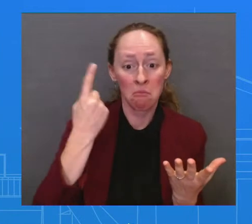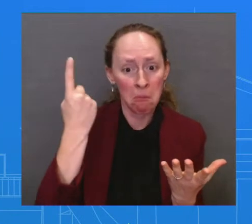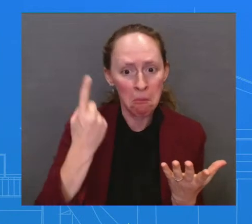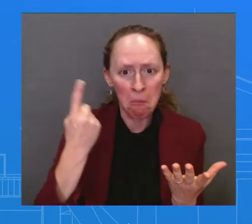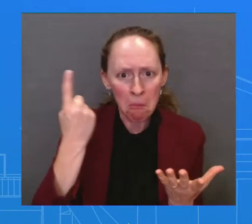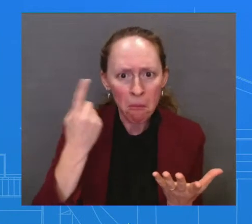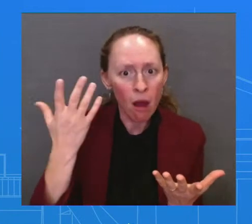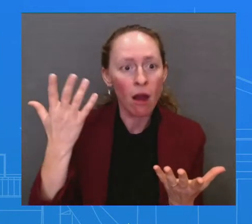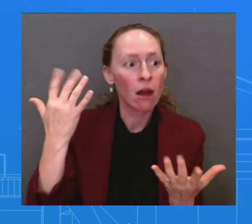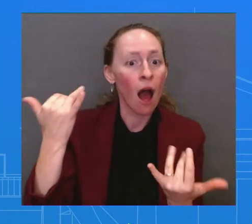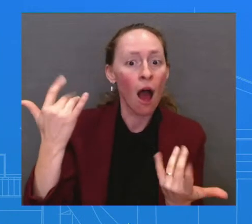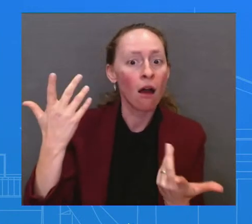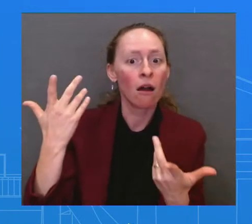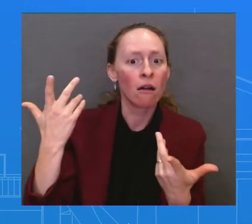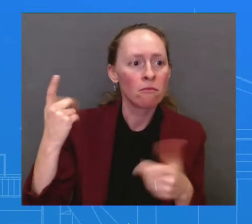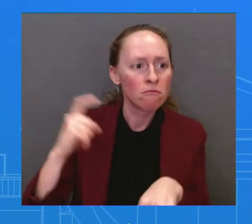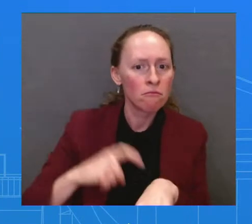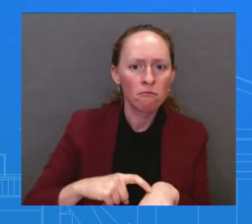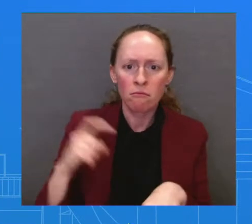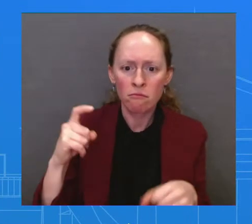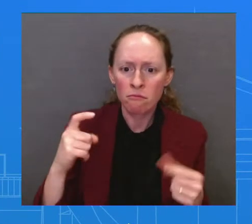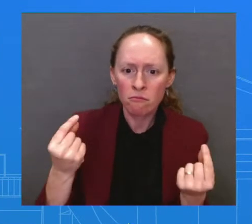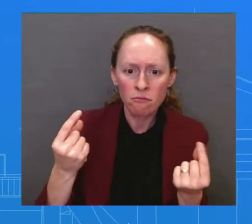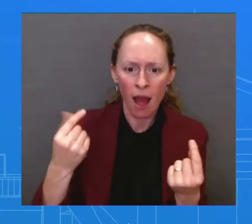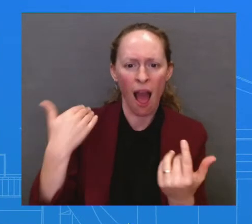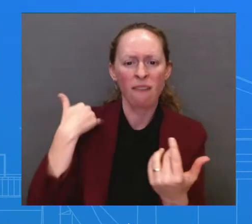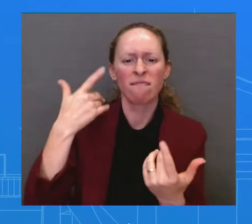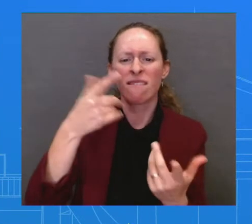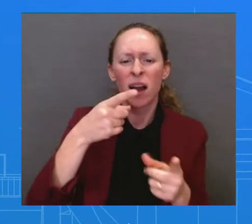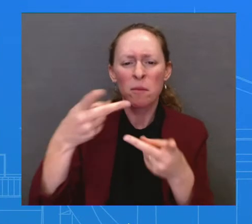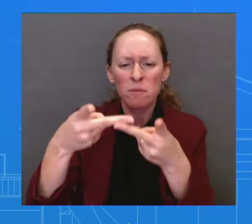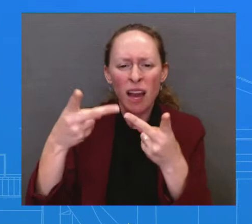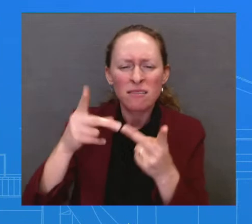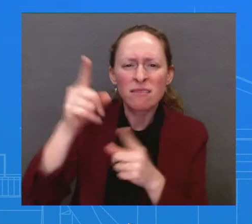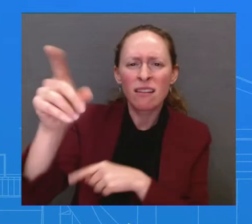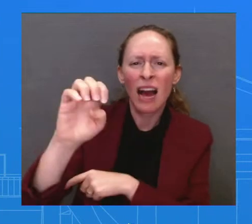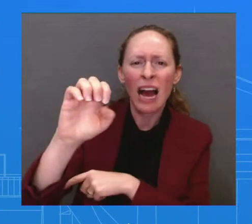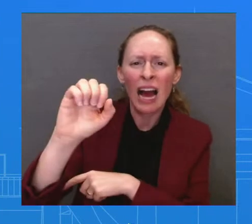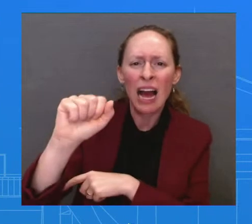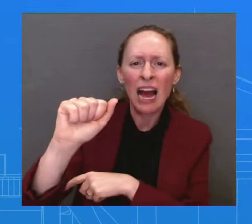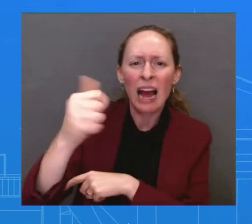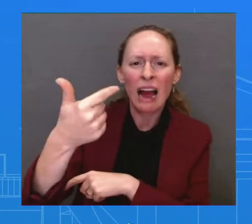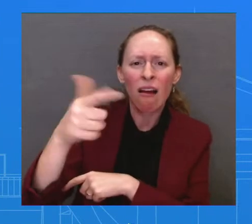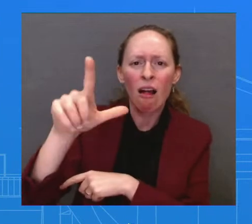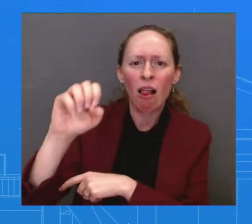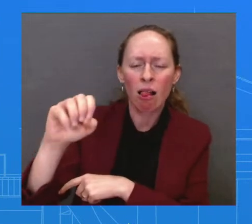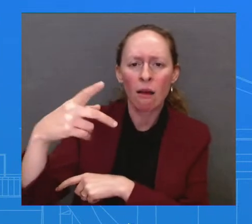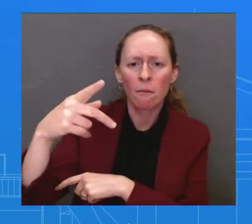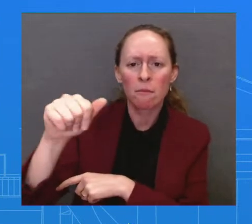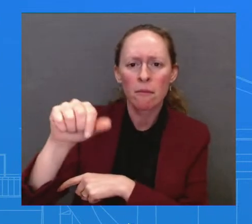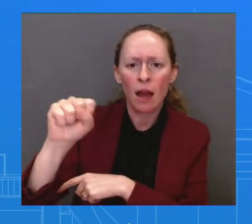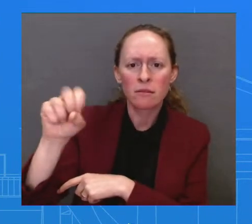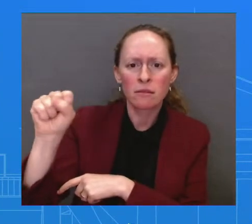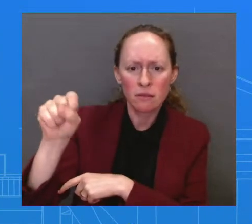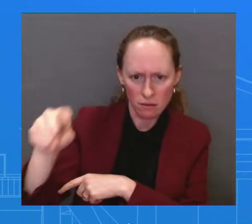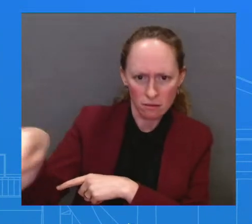And -- and, you know, essentially, is this going to make the situation in Eagle Pass worse? Ms. Jean-Pierre: So, look, we have worked very hard --